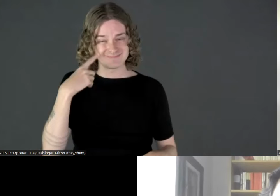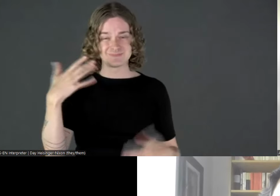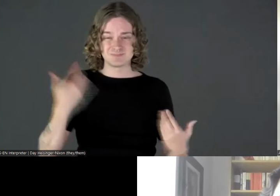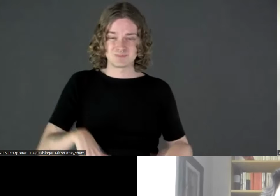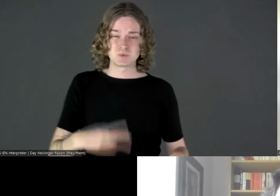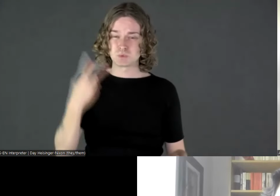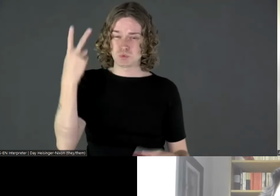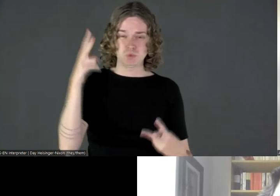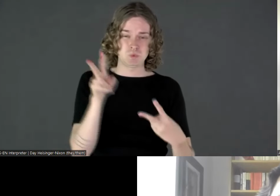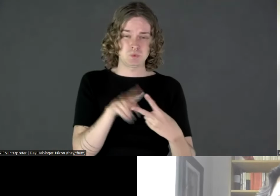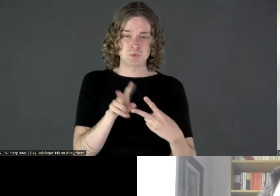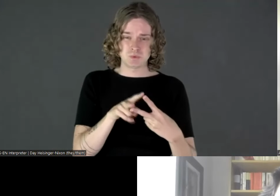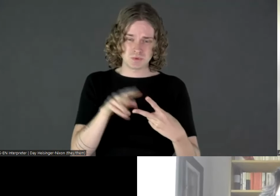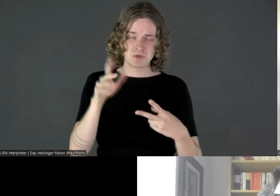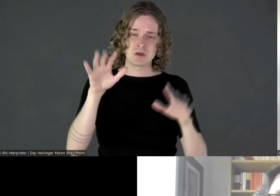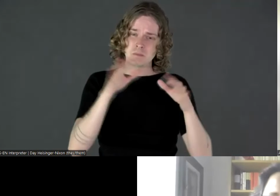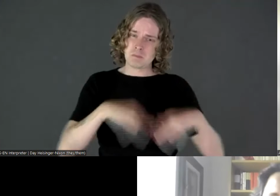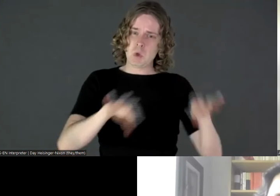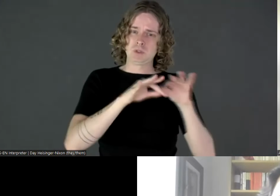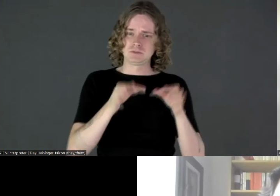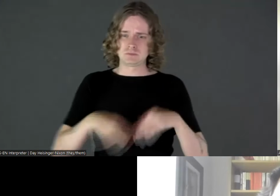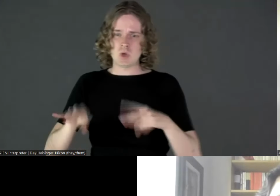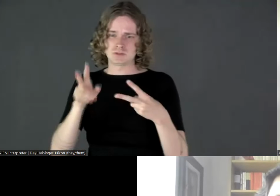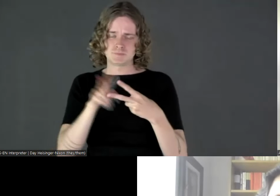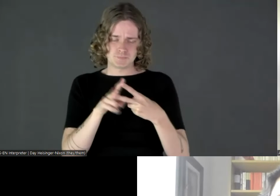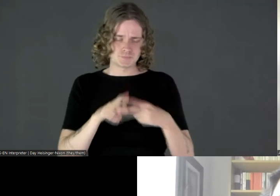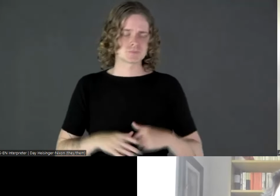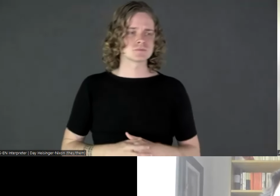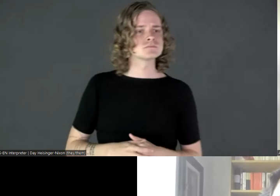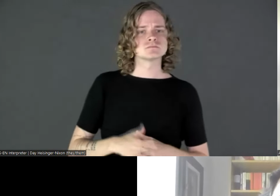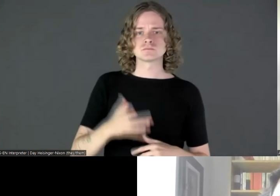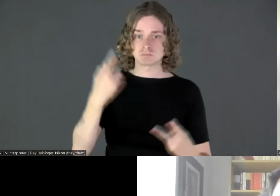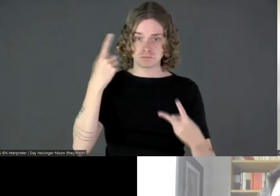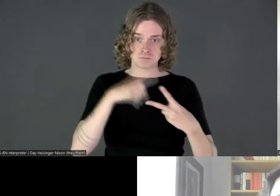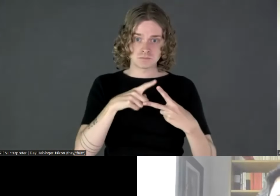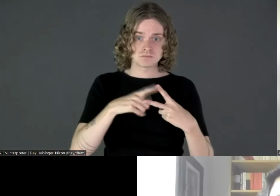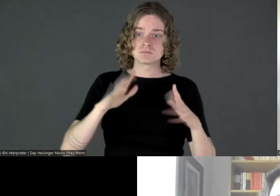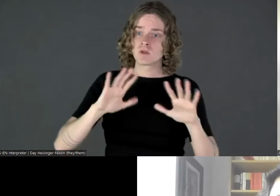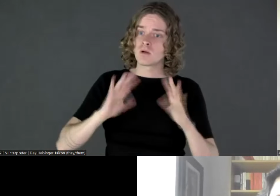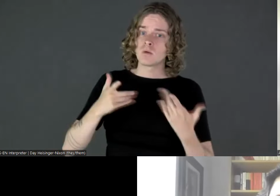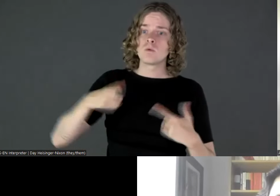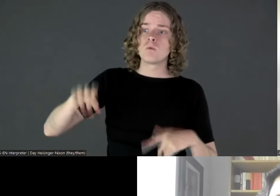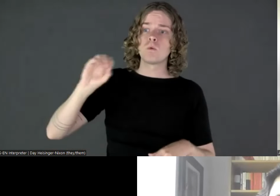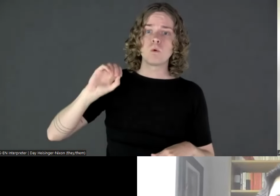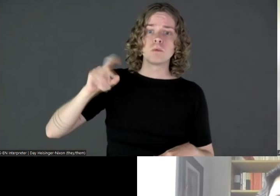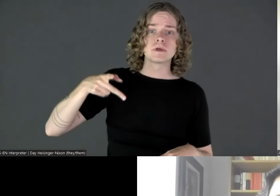sure that OPDs really participate in this process of provision of technical support.